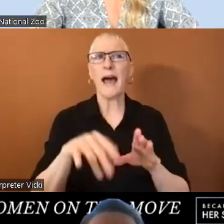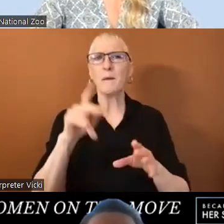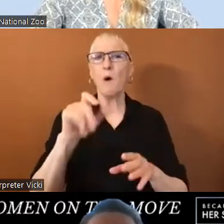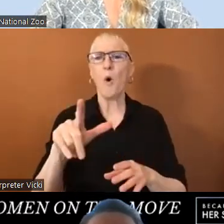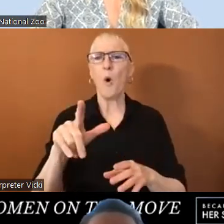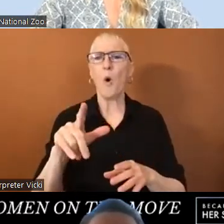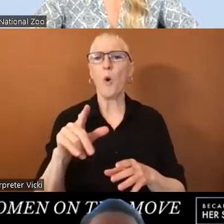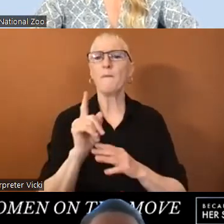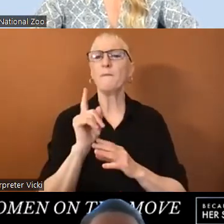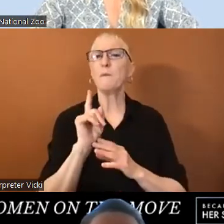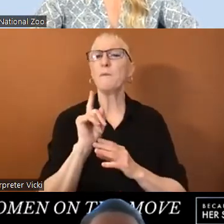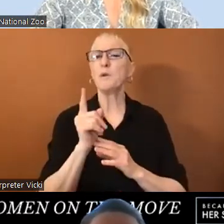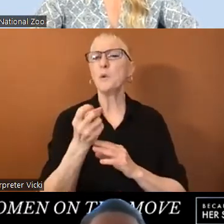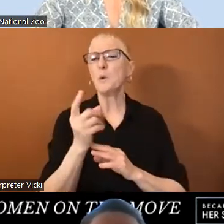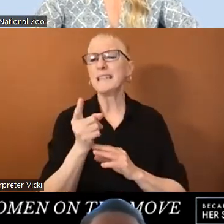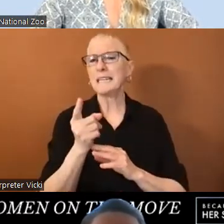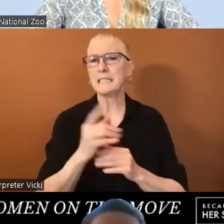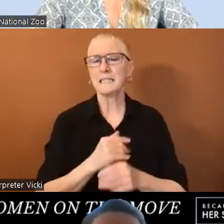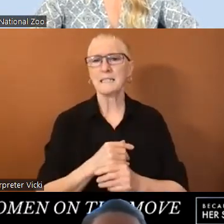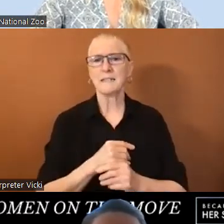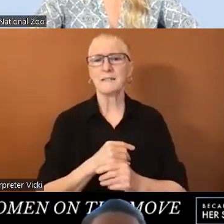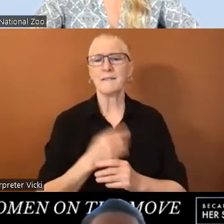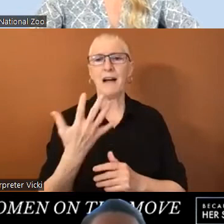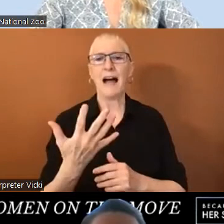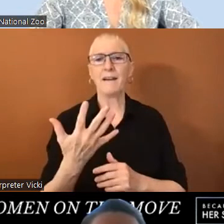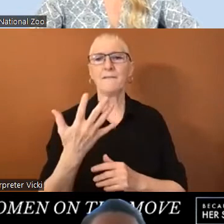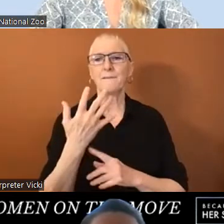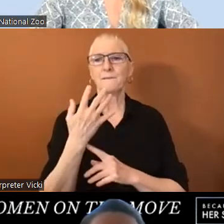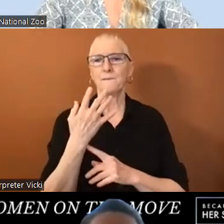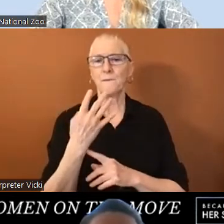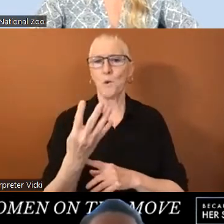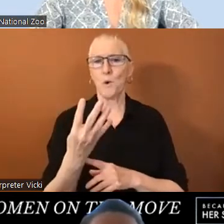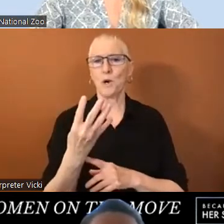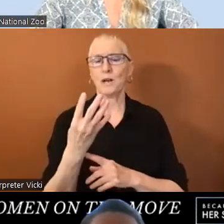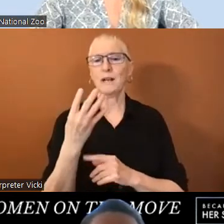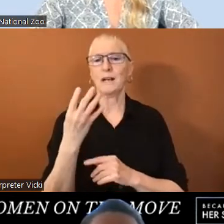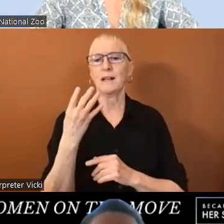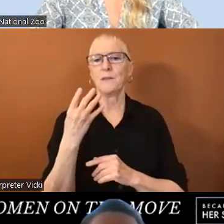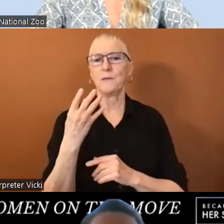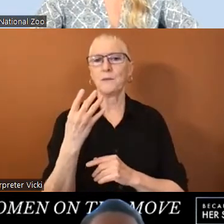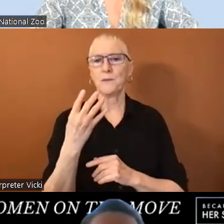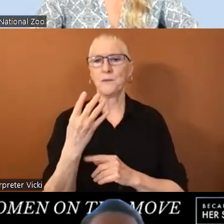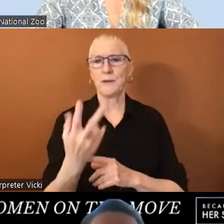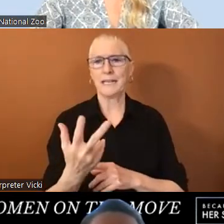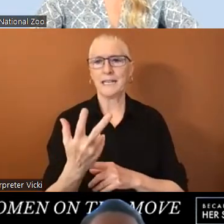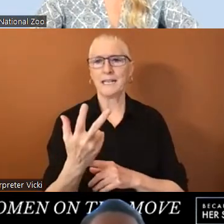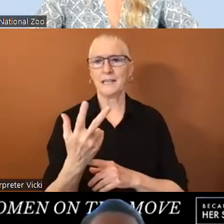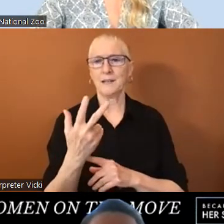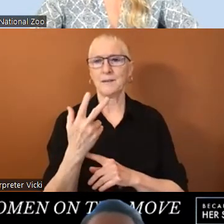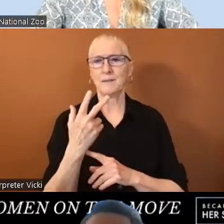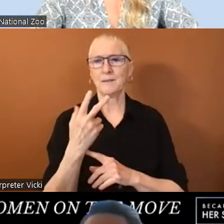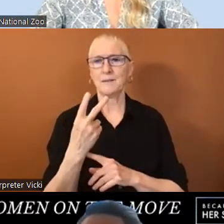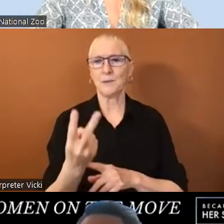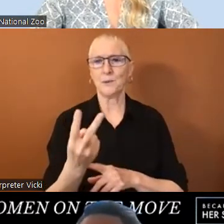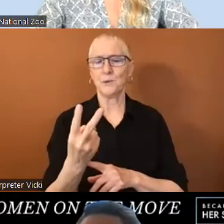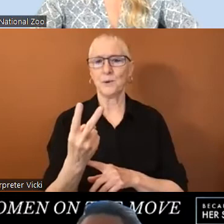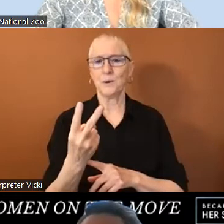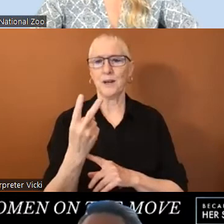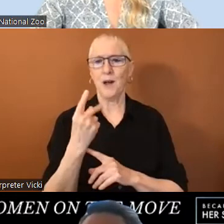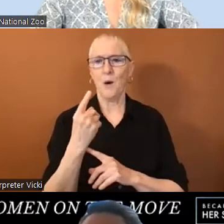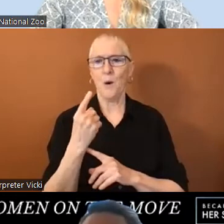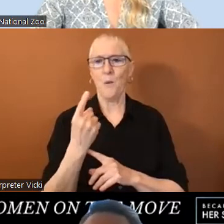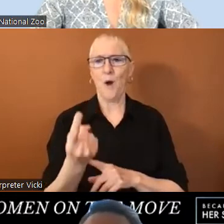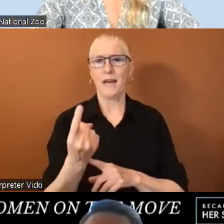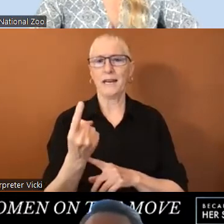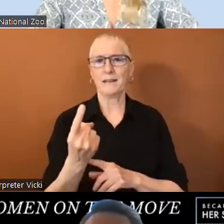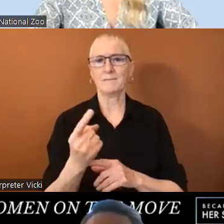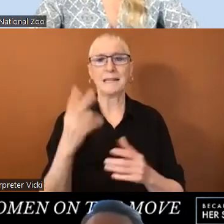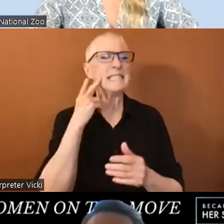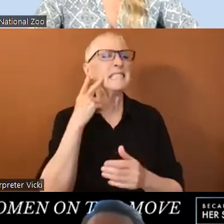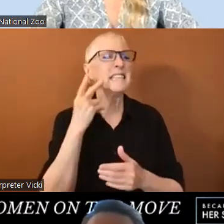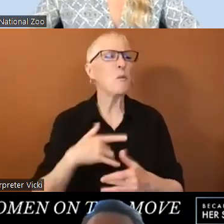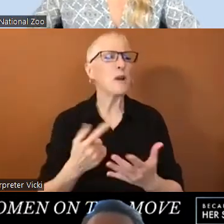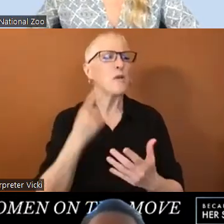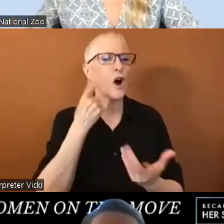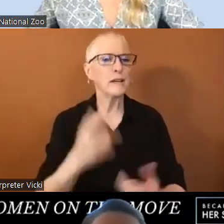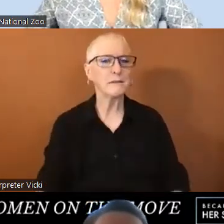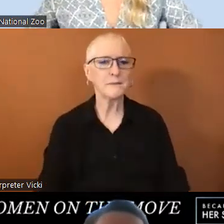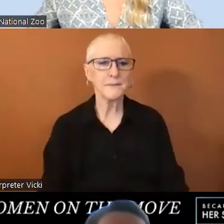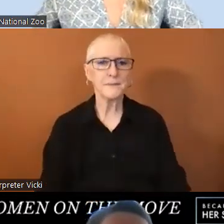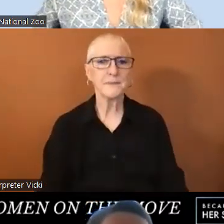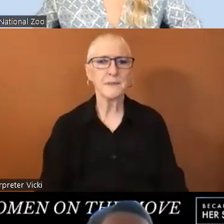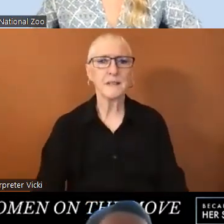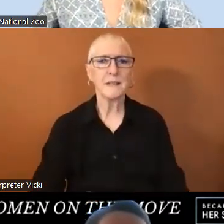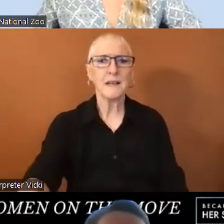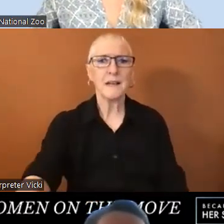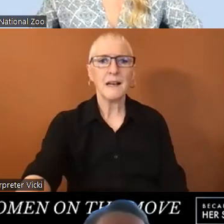minutes, seconds here. Five, four, three, two, one. Let's see what you guys thought.